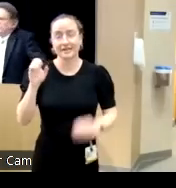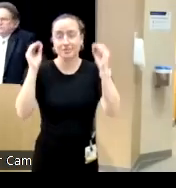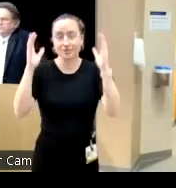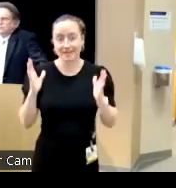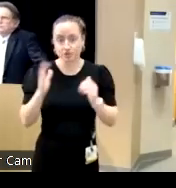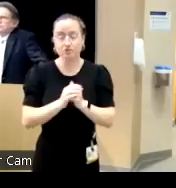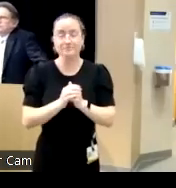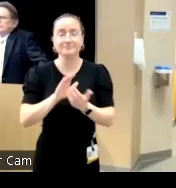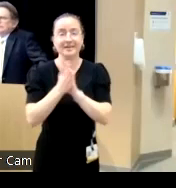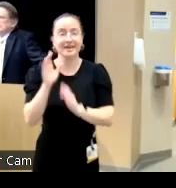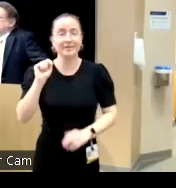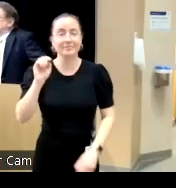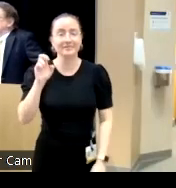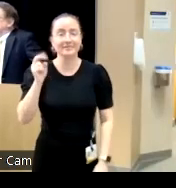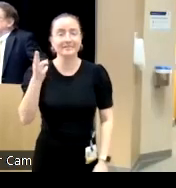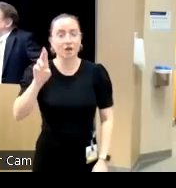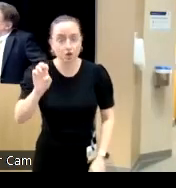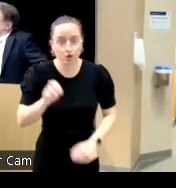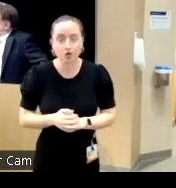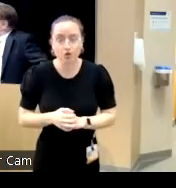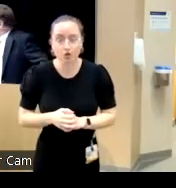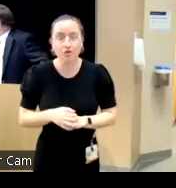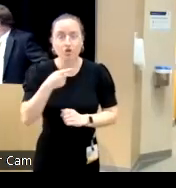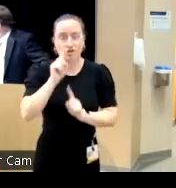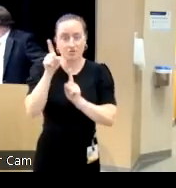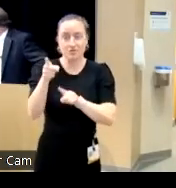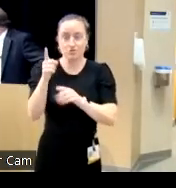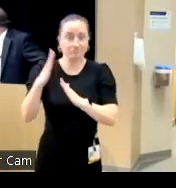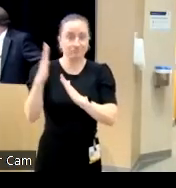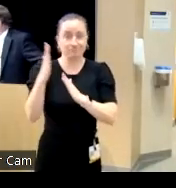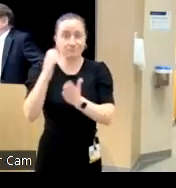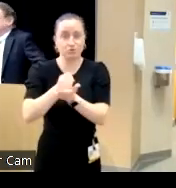went to the premier social work school in the United States at the University of Michigan